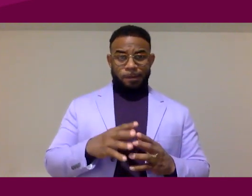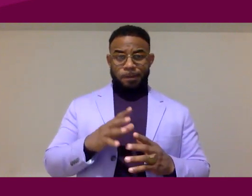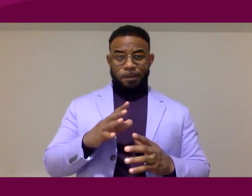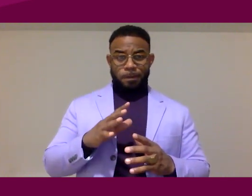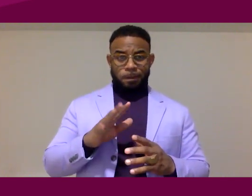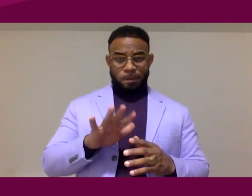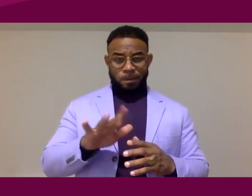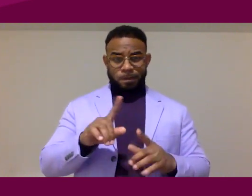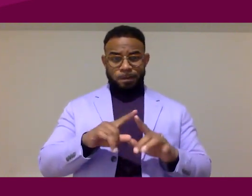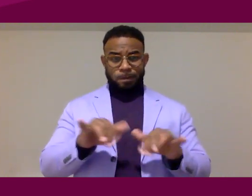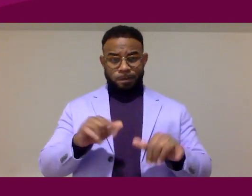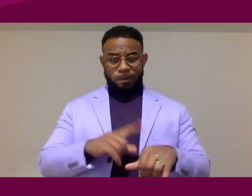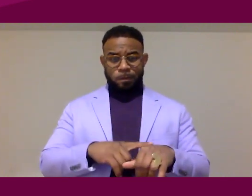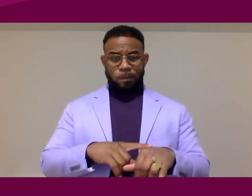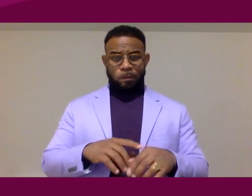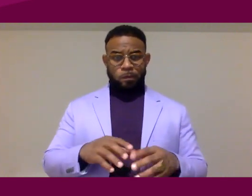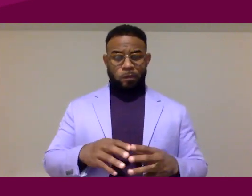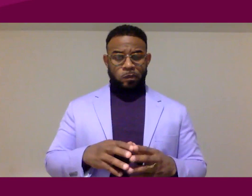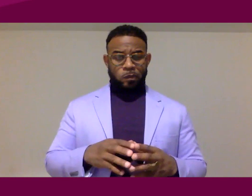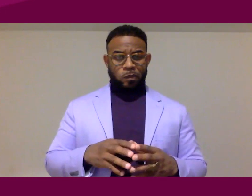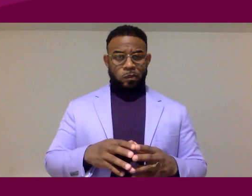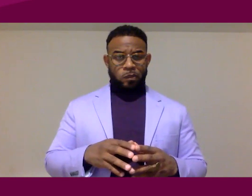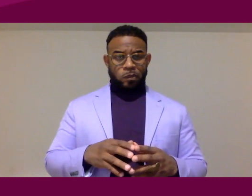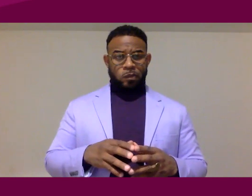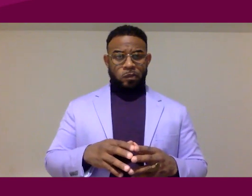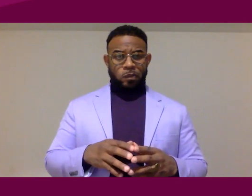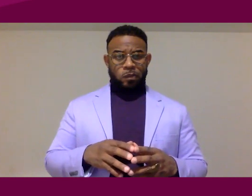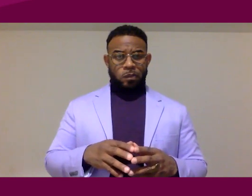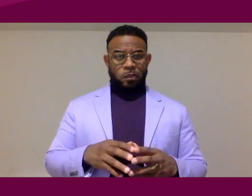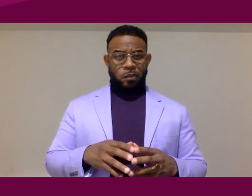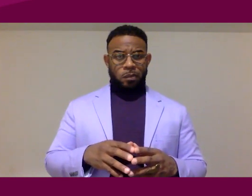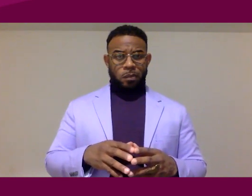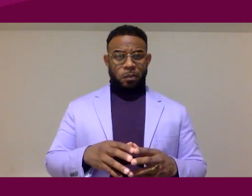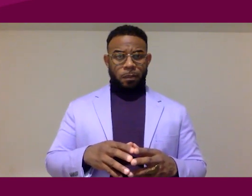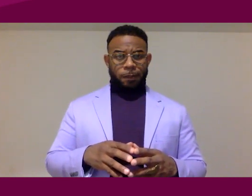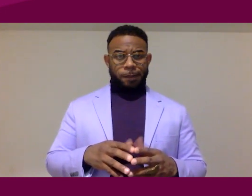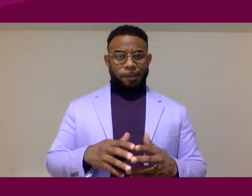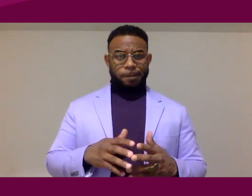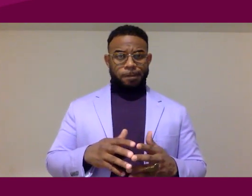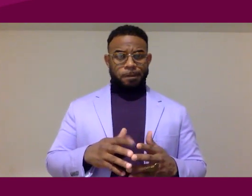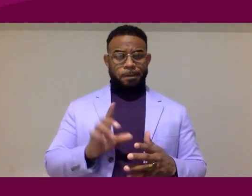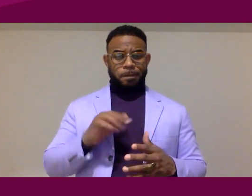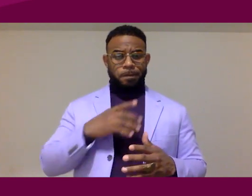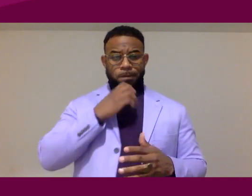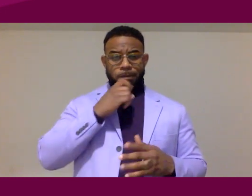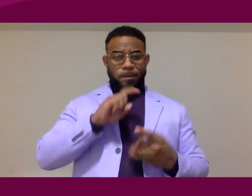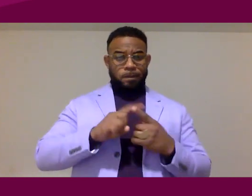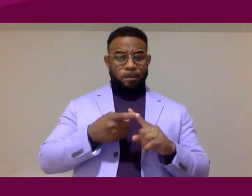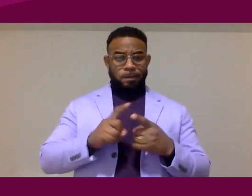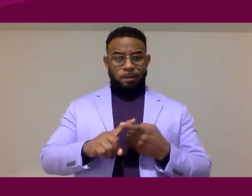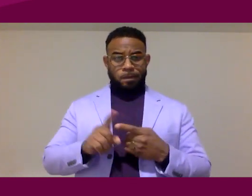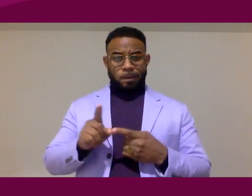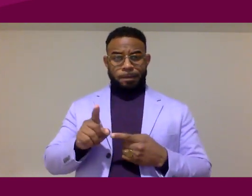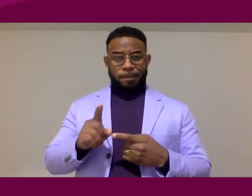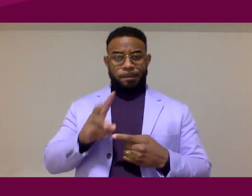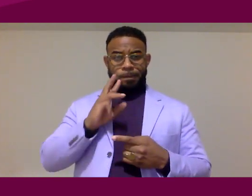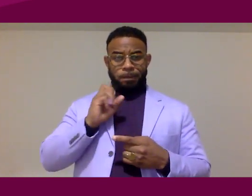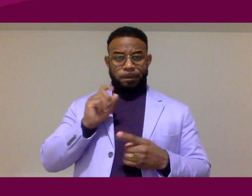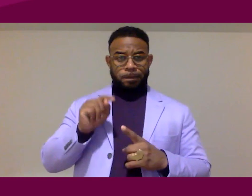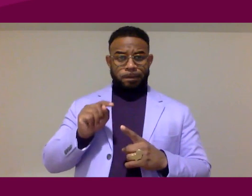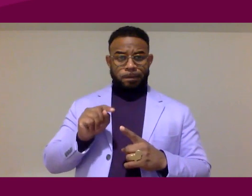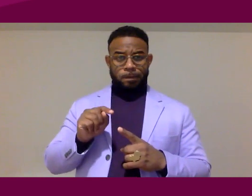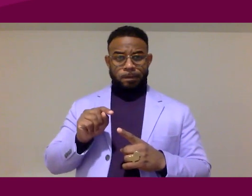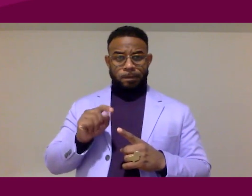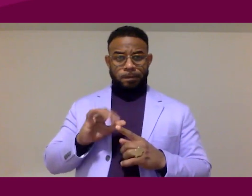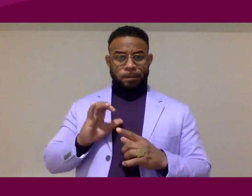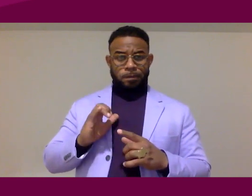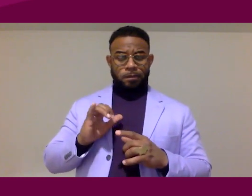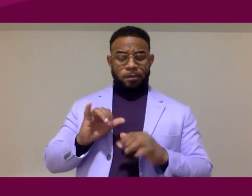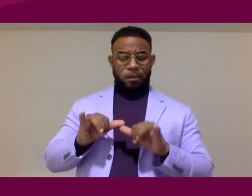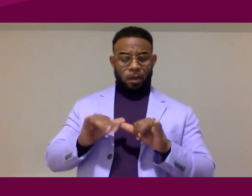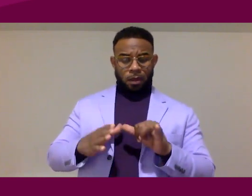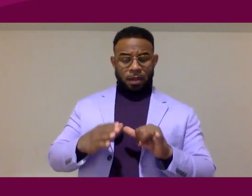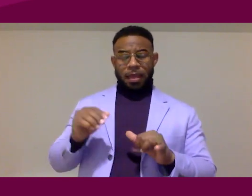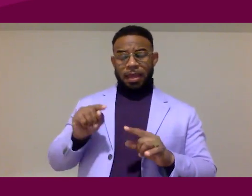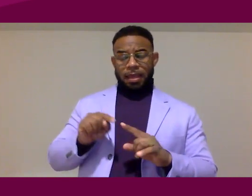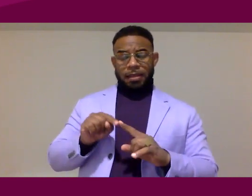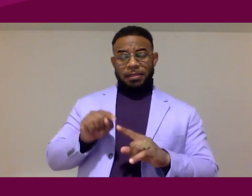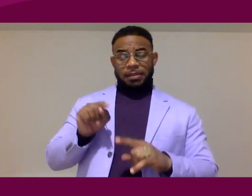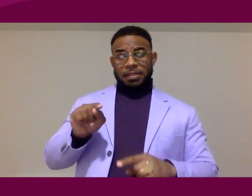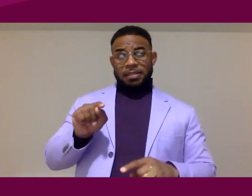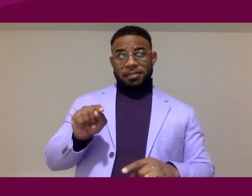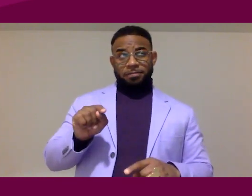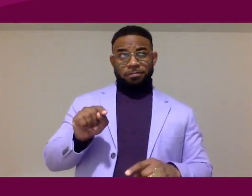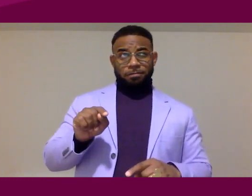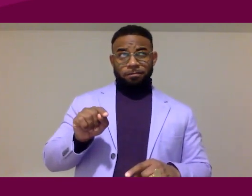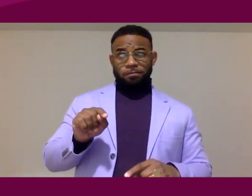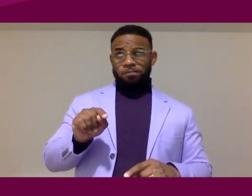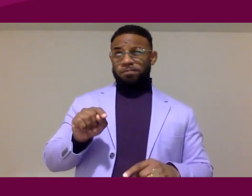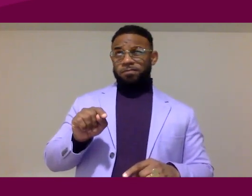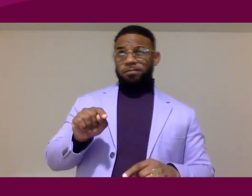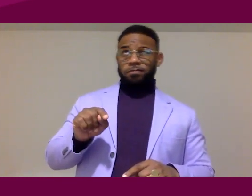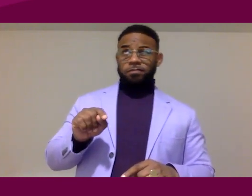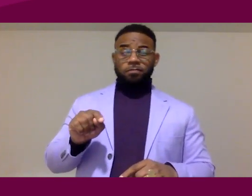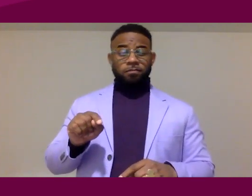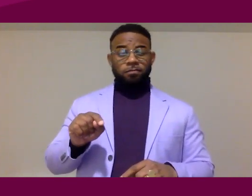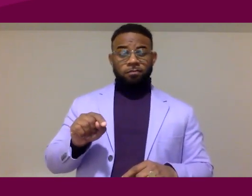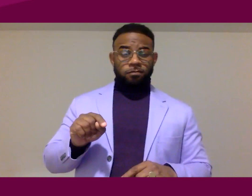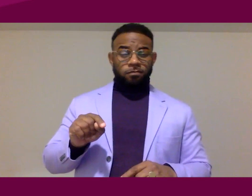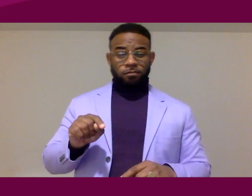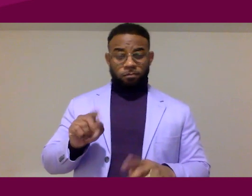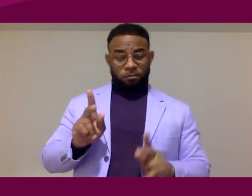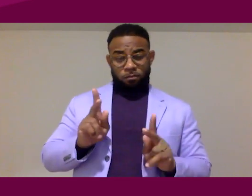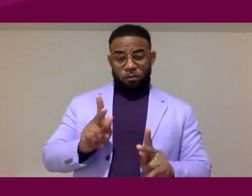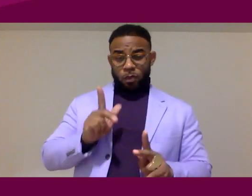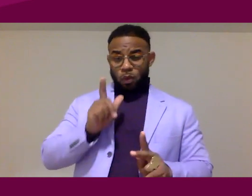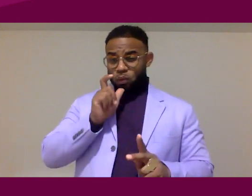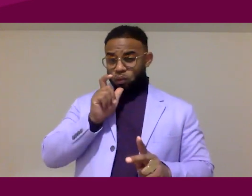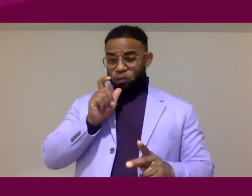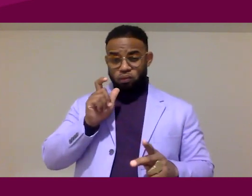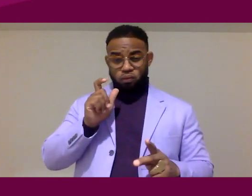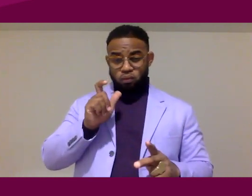Around the same time, one of my old friends was an architect and the person who is now